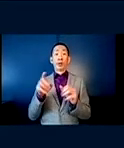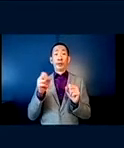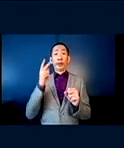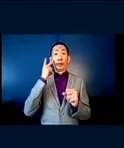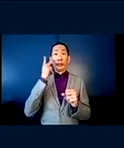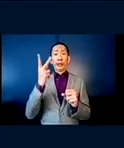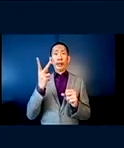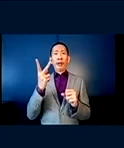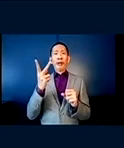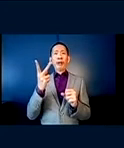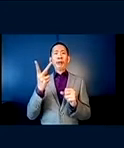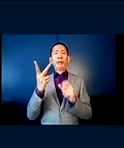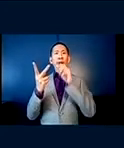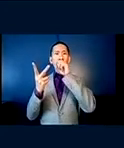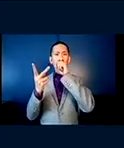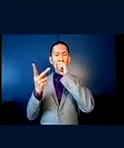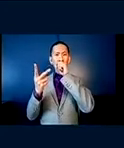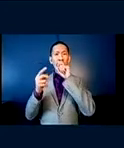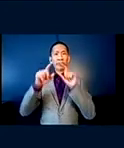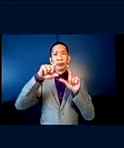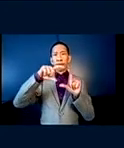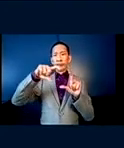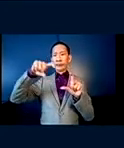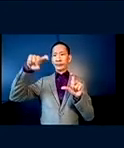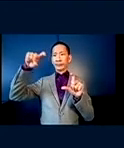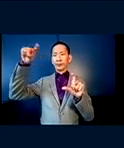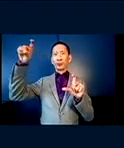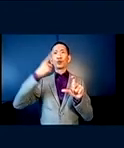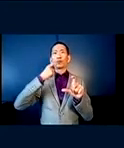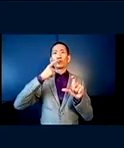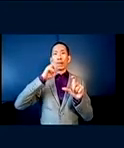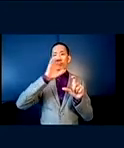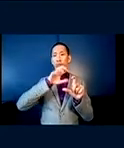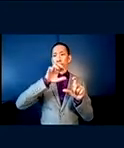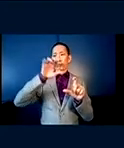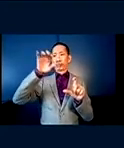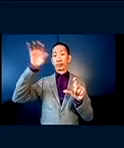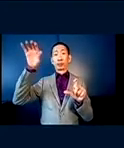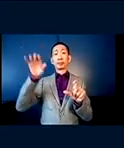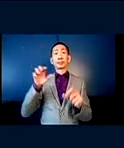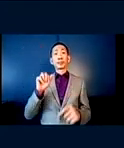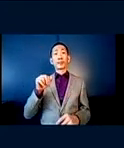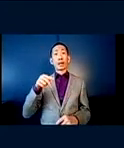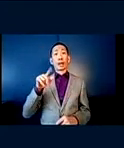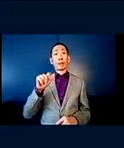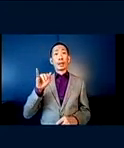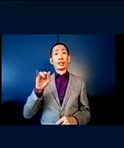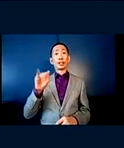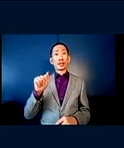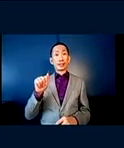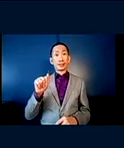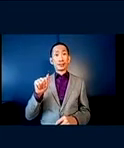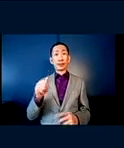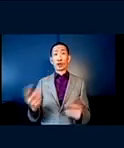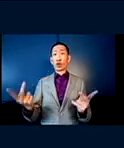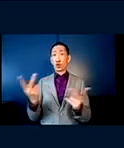STARTING OUR PROJECT, YOU WILL SEE THAT THE SPINE OF RED IS